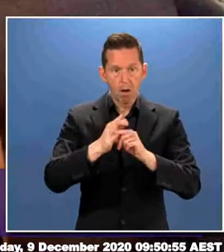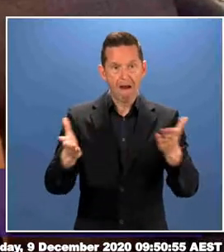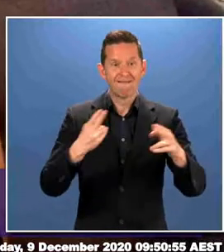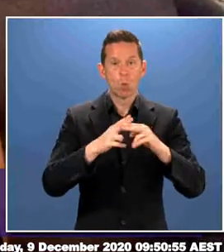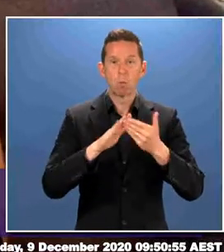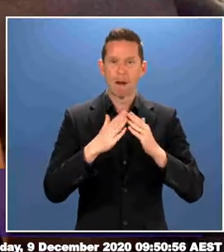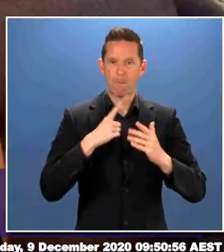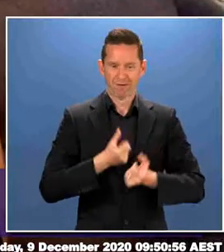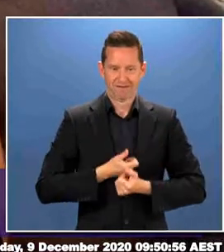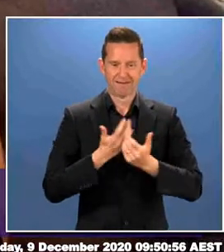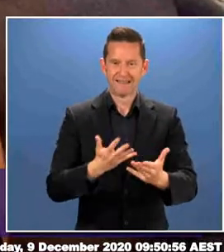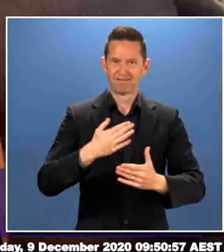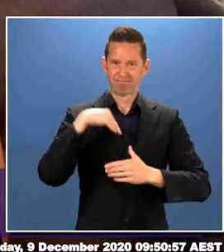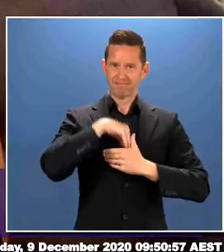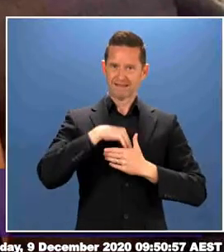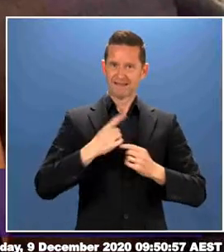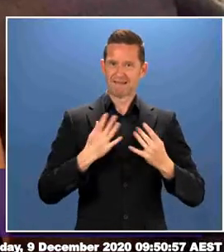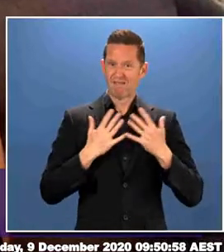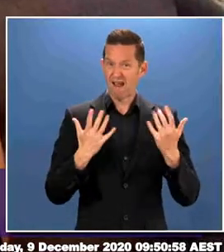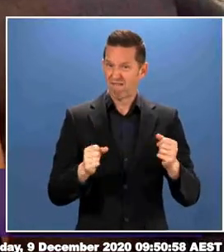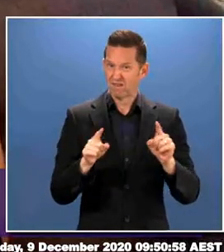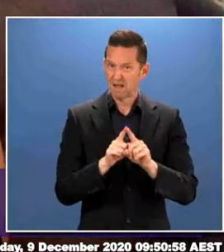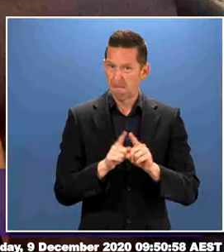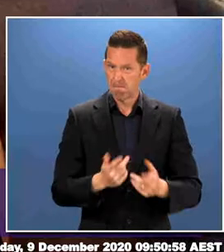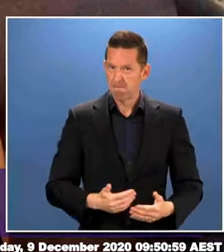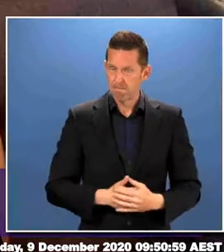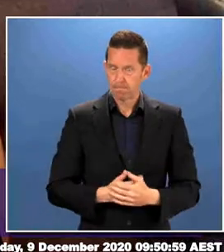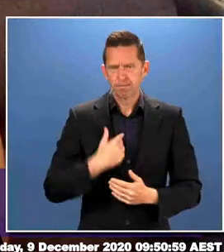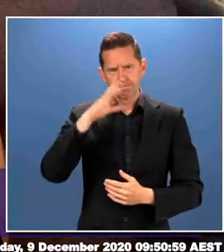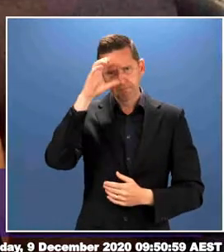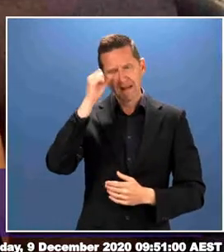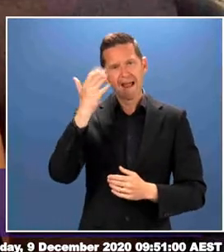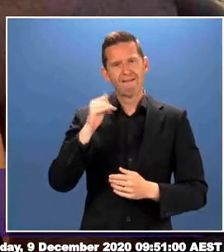I do remember we had a panel that was called "What is advocacy and how